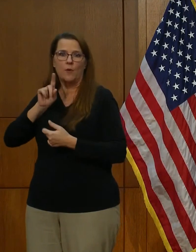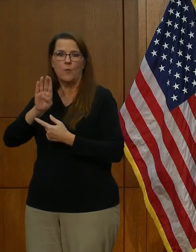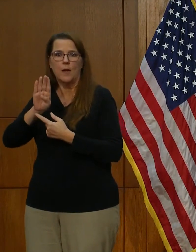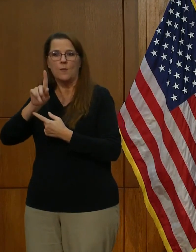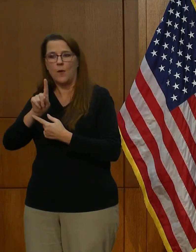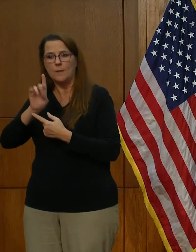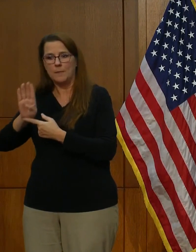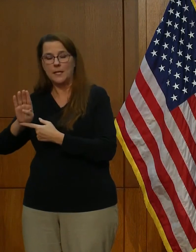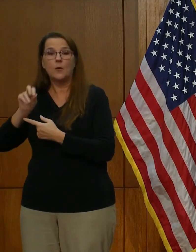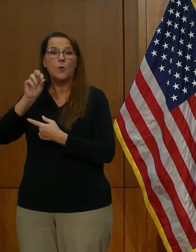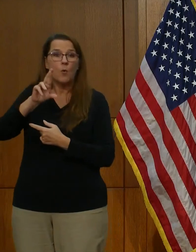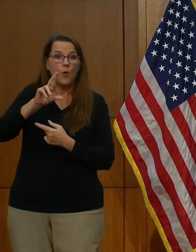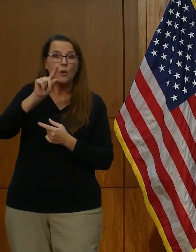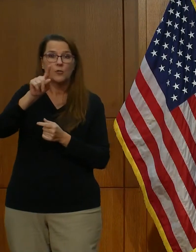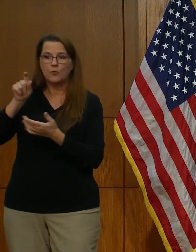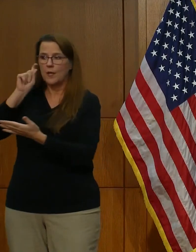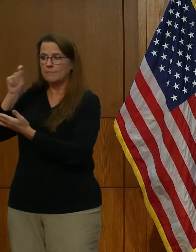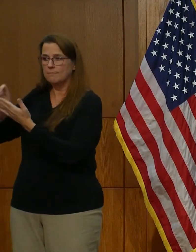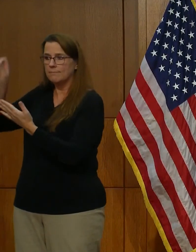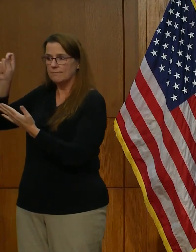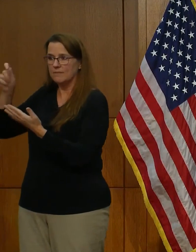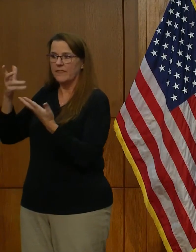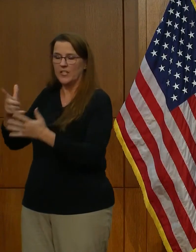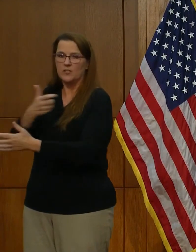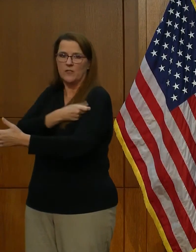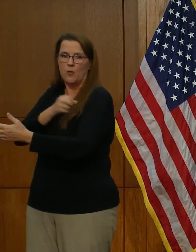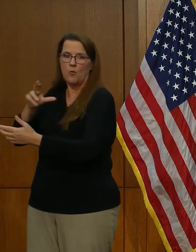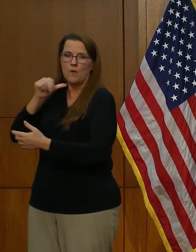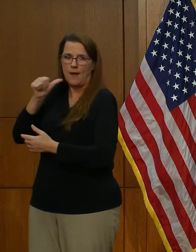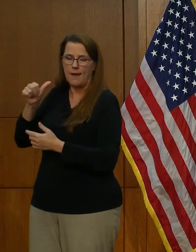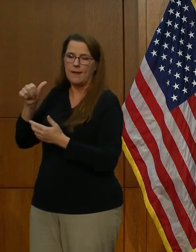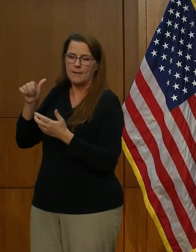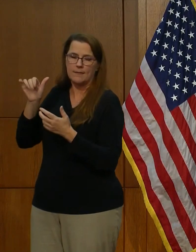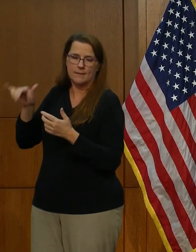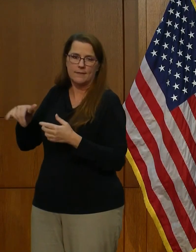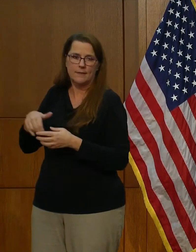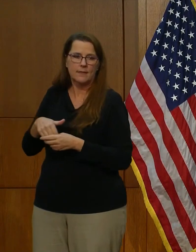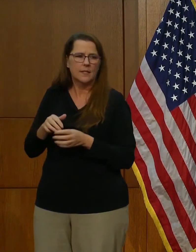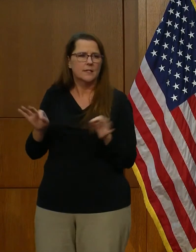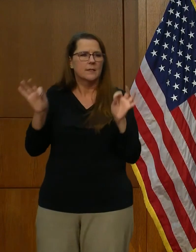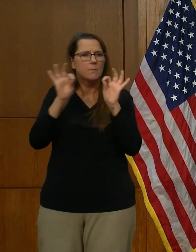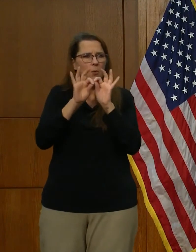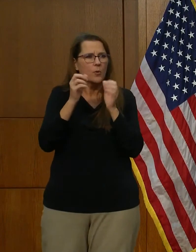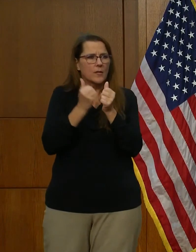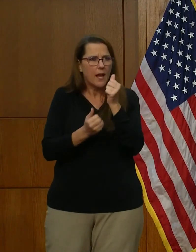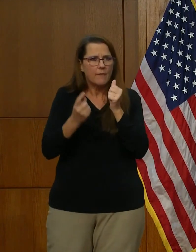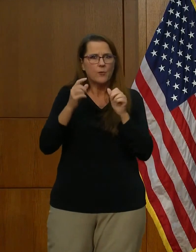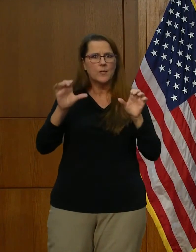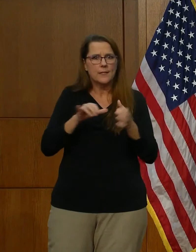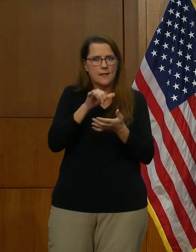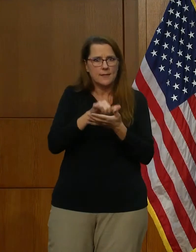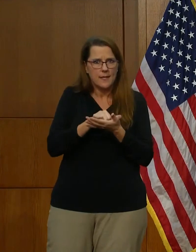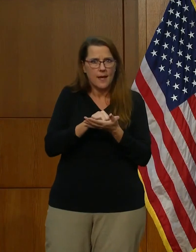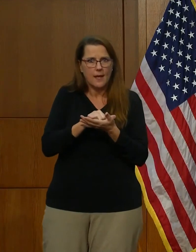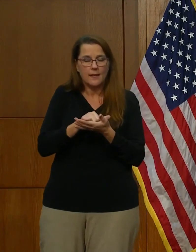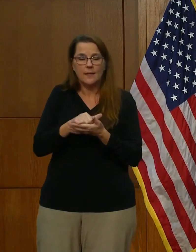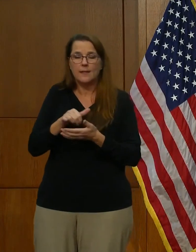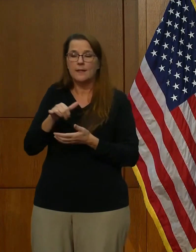CATEGORY AND NOW YOU DO OR ALSO THE ABILITY THIO MARK IF YOU'VE ACTUALLY BEEN VACCINATED OR NOT,